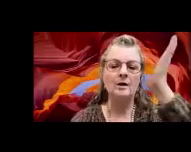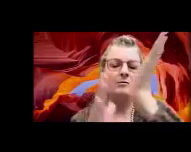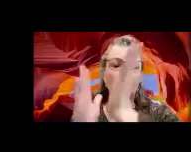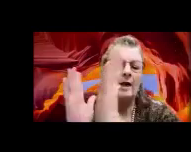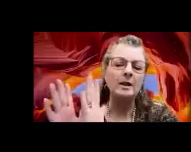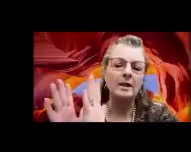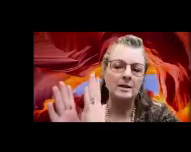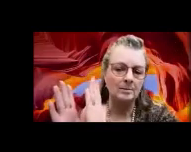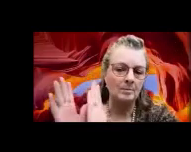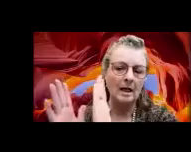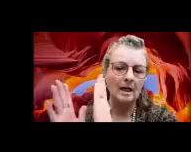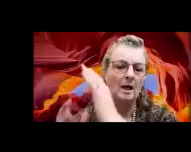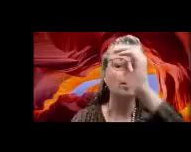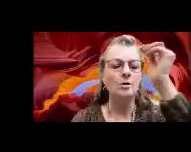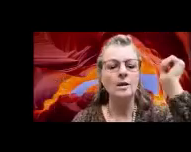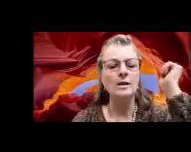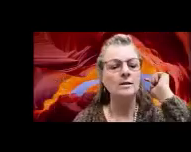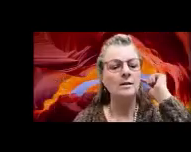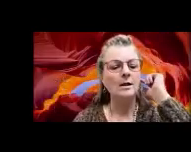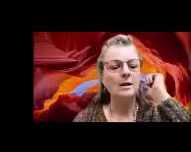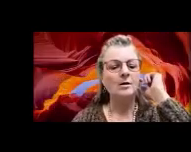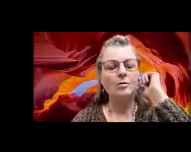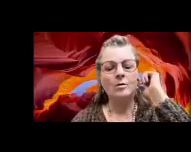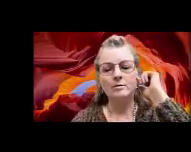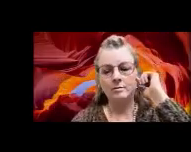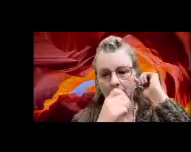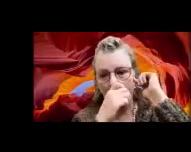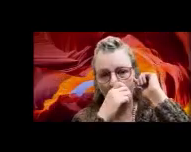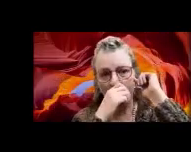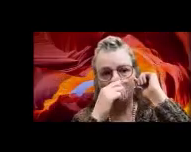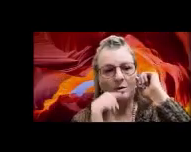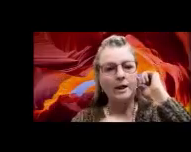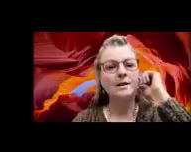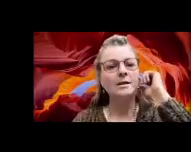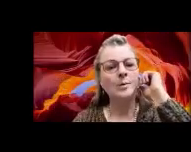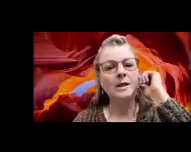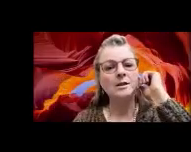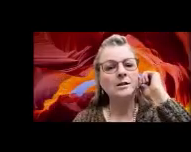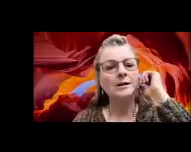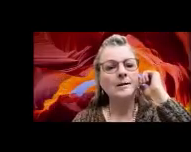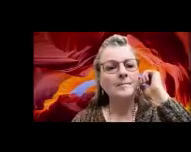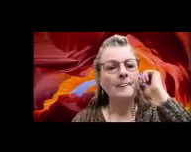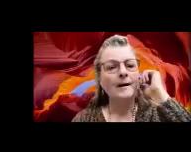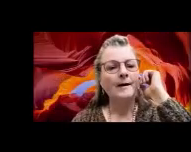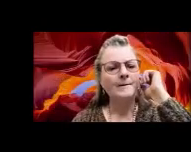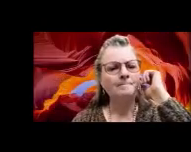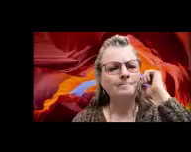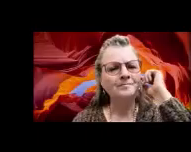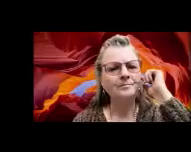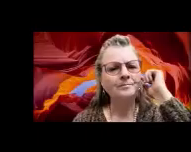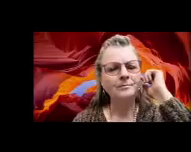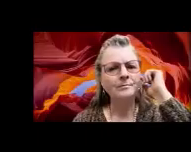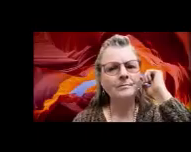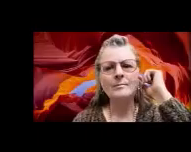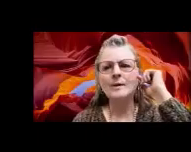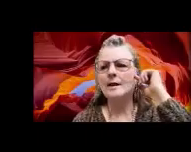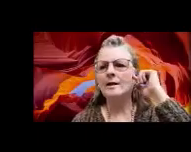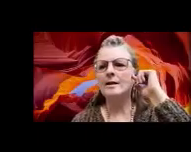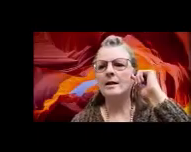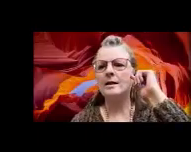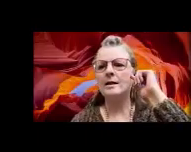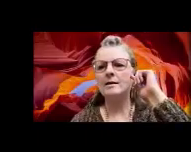their families may not notice or register quite as much. And then